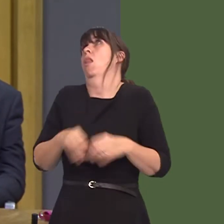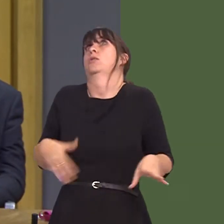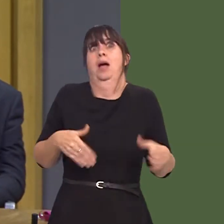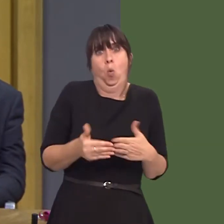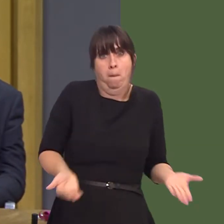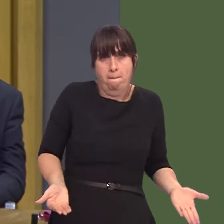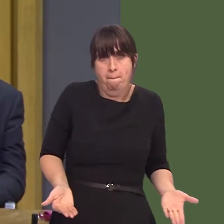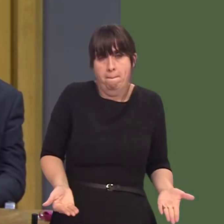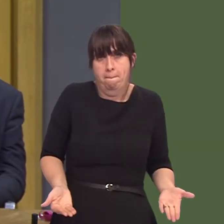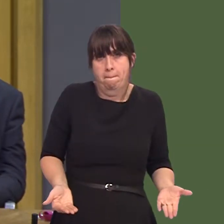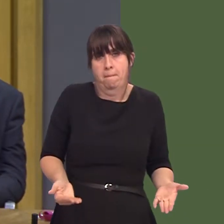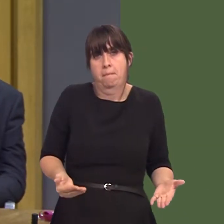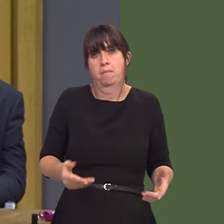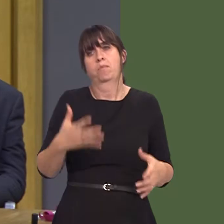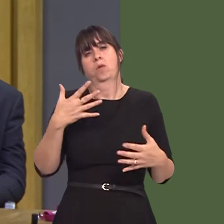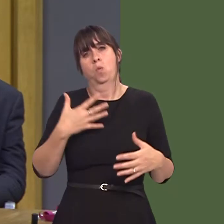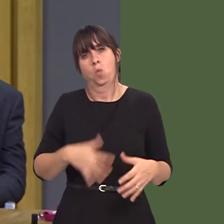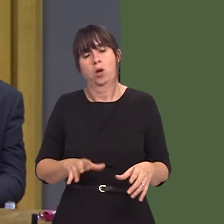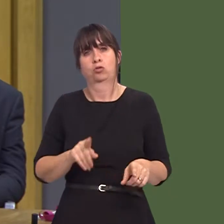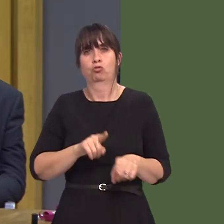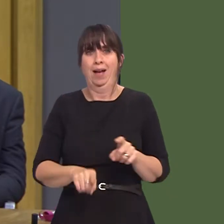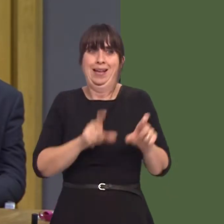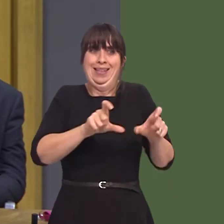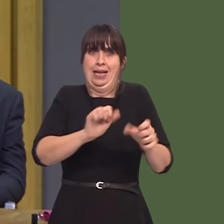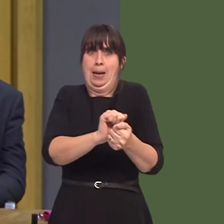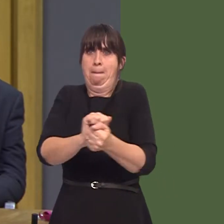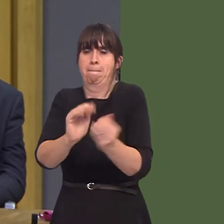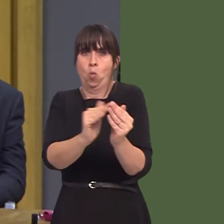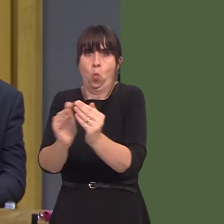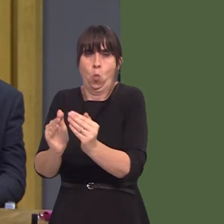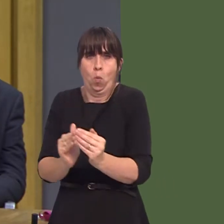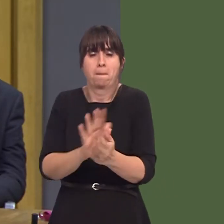Now, preventing homelessness, as you know, saves money in other public services.